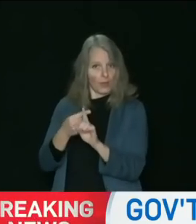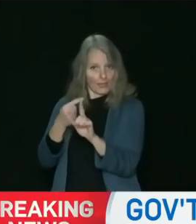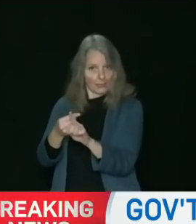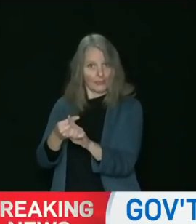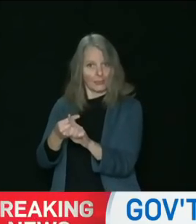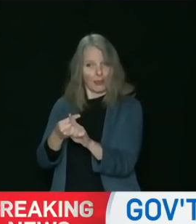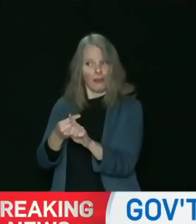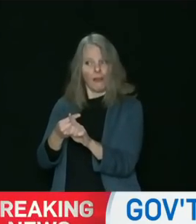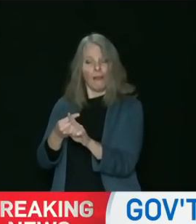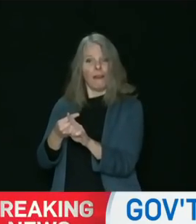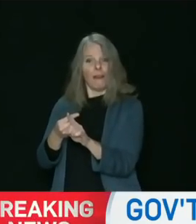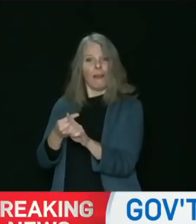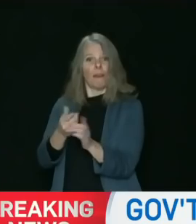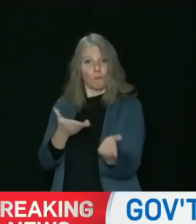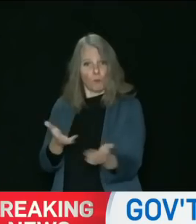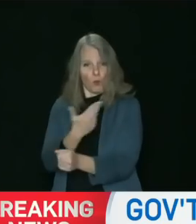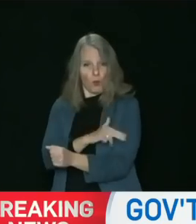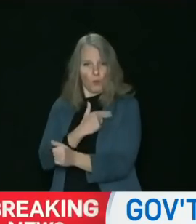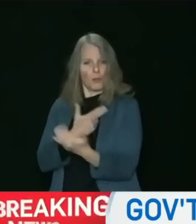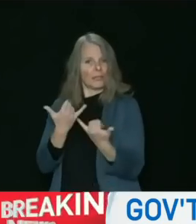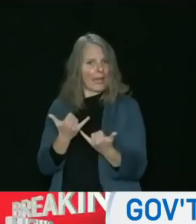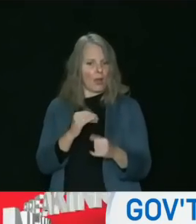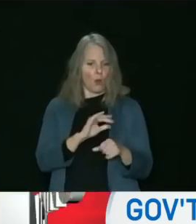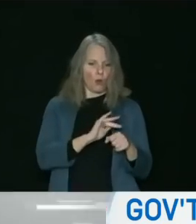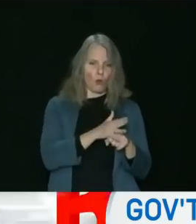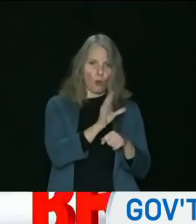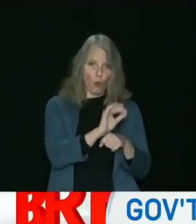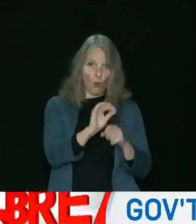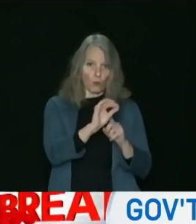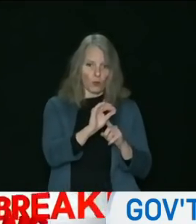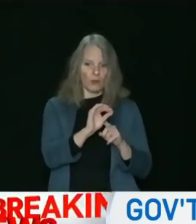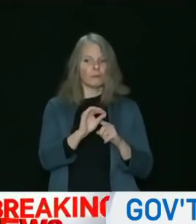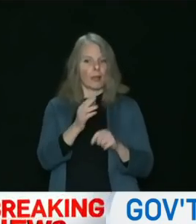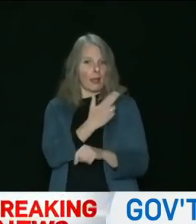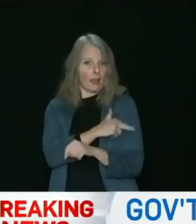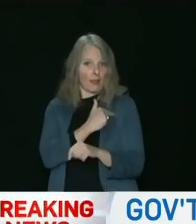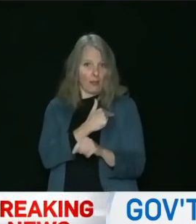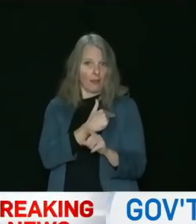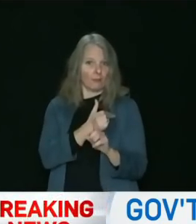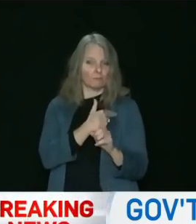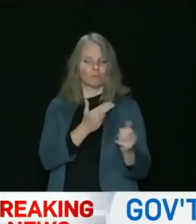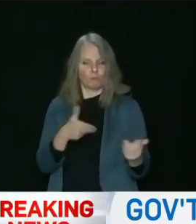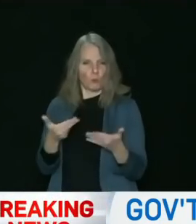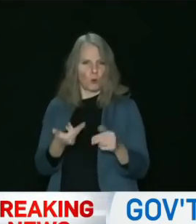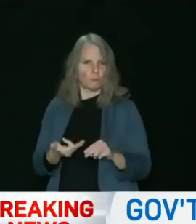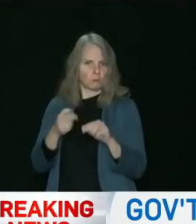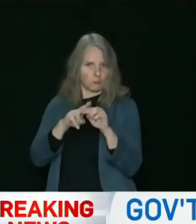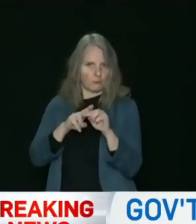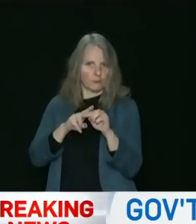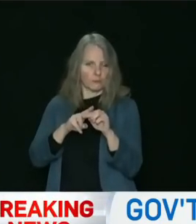THE HOSPITALIZATION RATE OF VACCINATED CANADIANS HAS STAYED